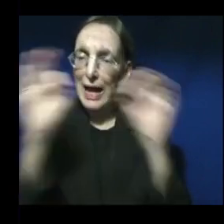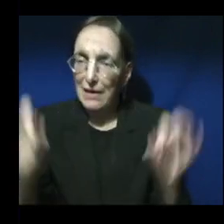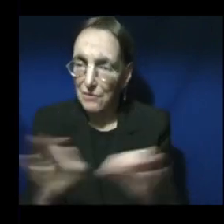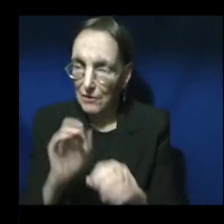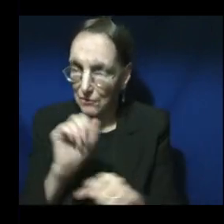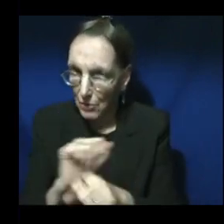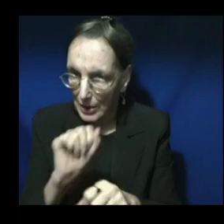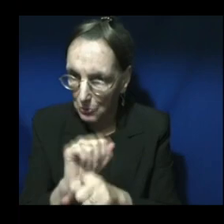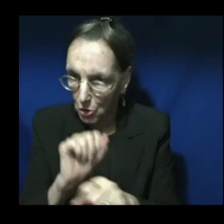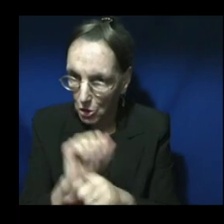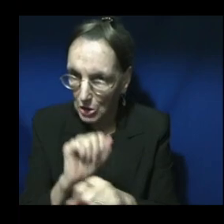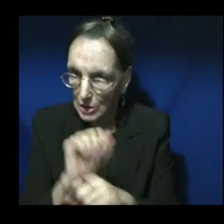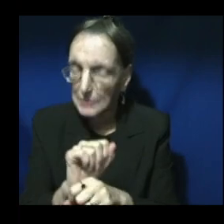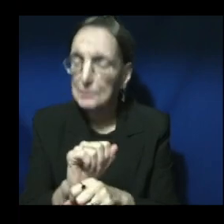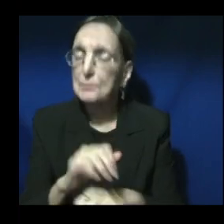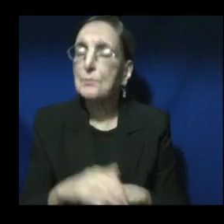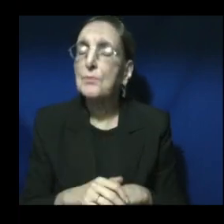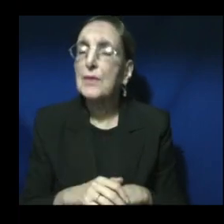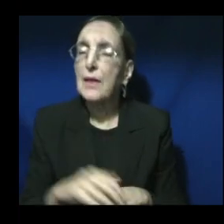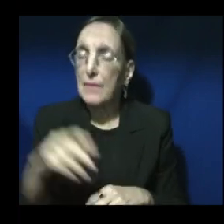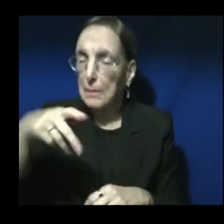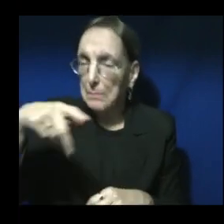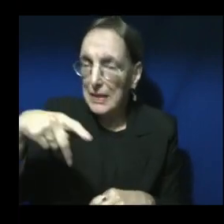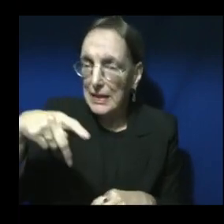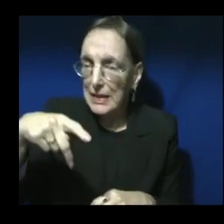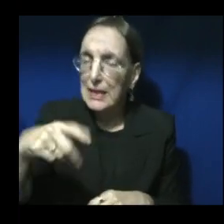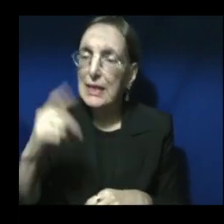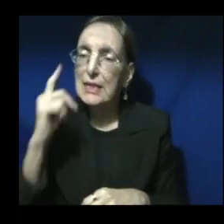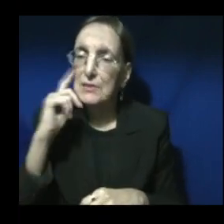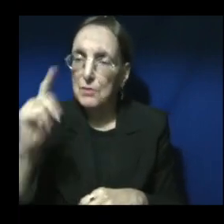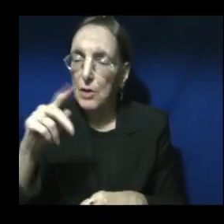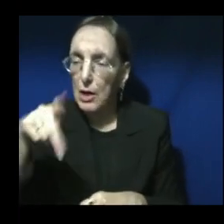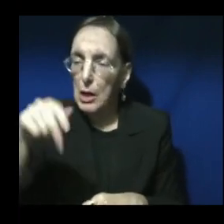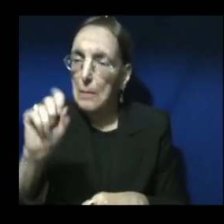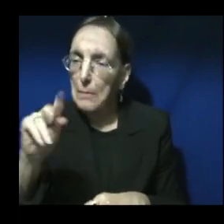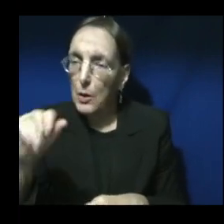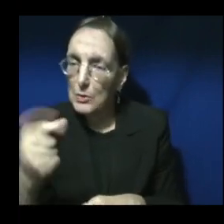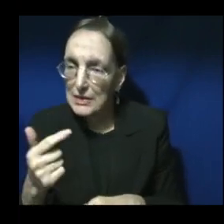similarity, the P is for the language of posing questions. E is for the language of emotion. A